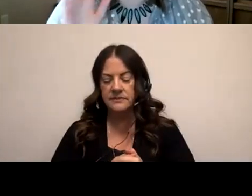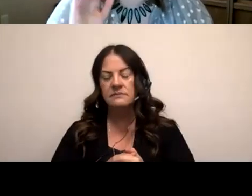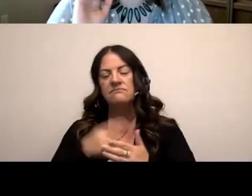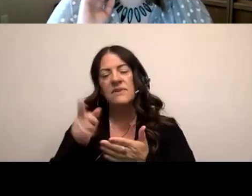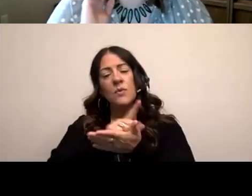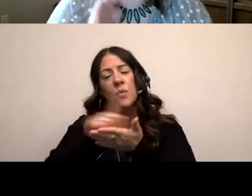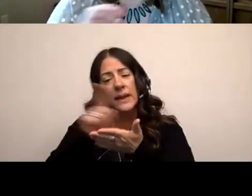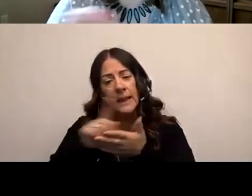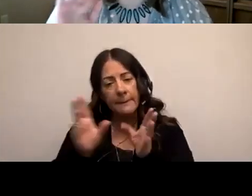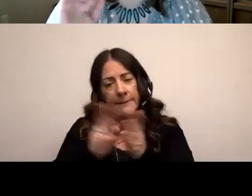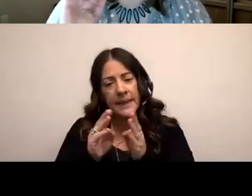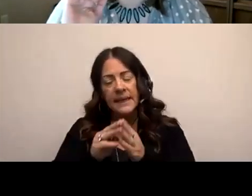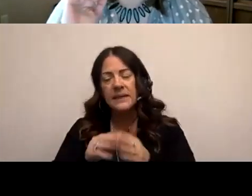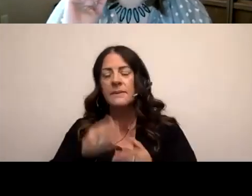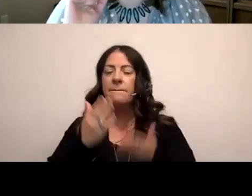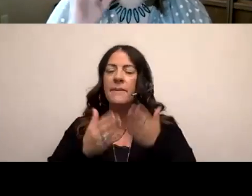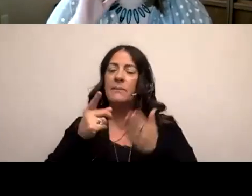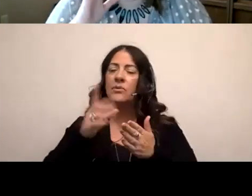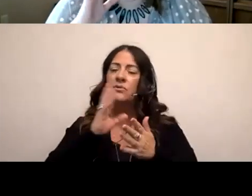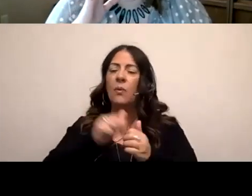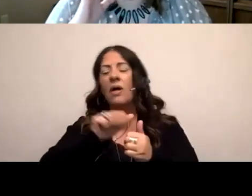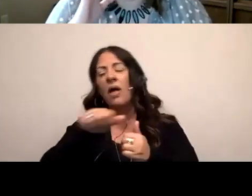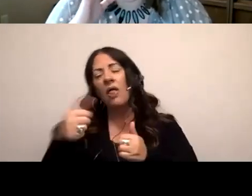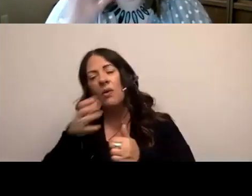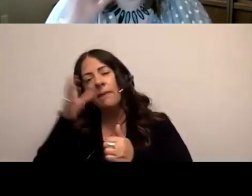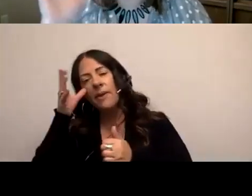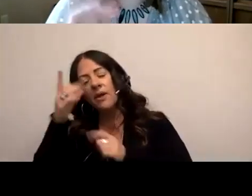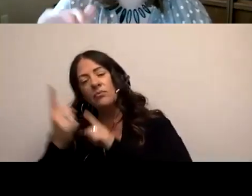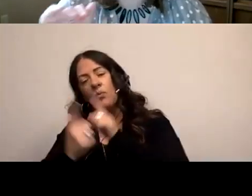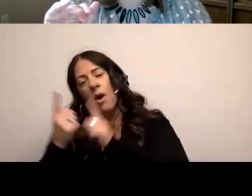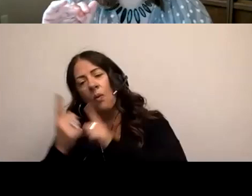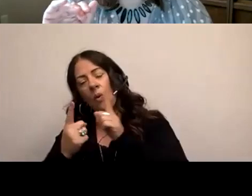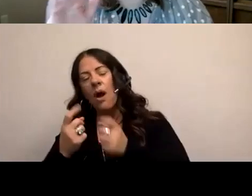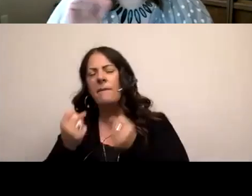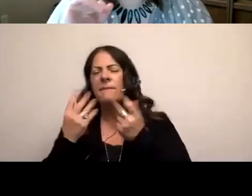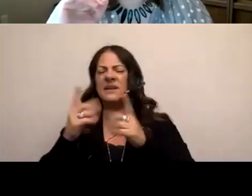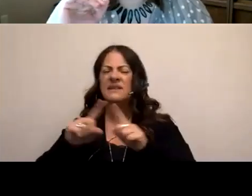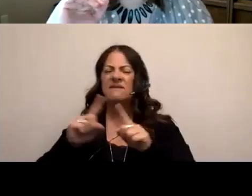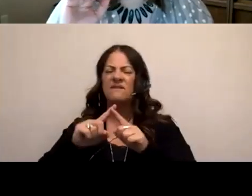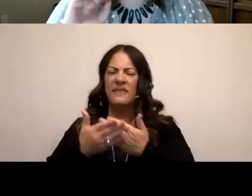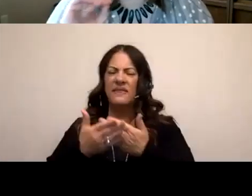YOU CAN TALK TO ANOTHER PARENT P ONE ON ONE ALL DIFFERENT KINDS OF THINGS AND I'M GOING